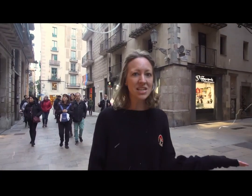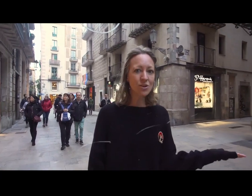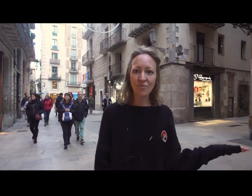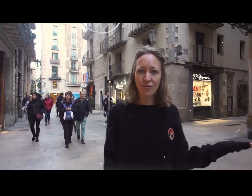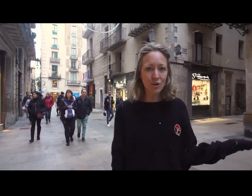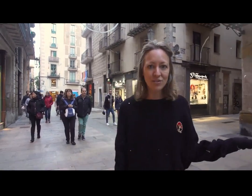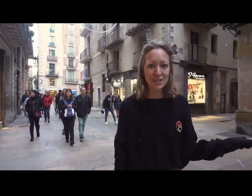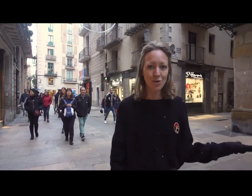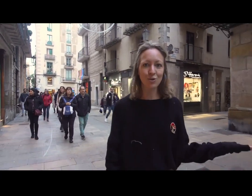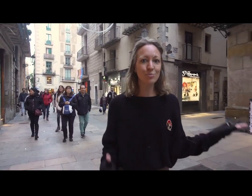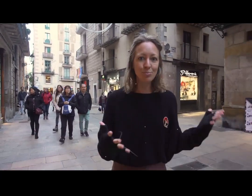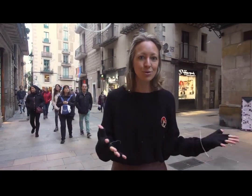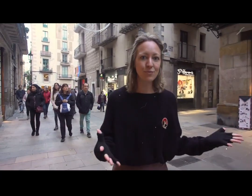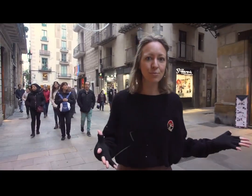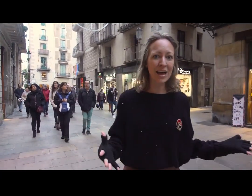And this street is full of those palaces!